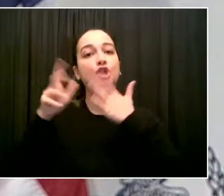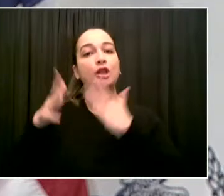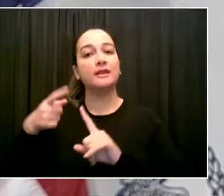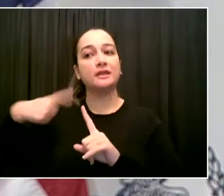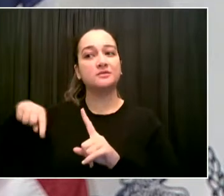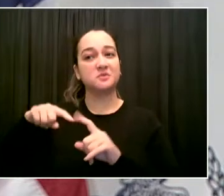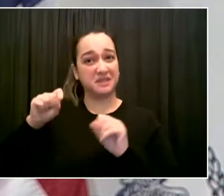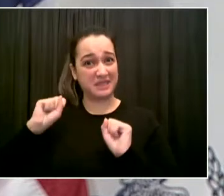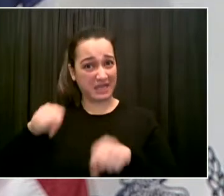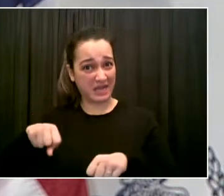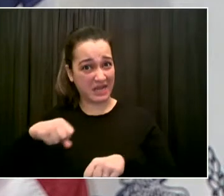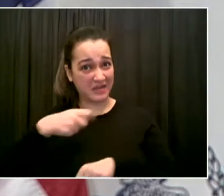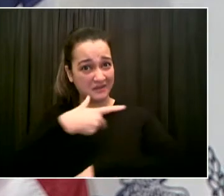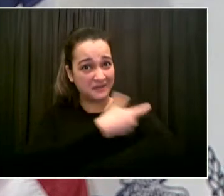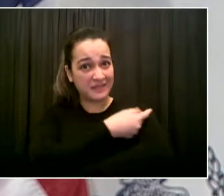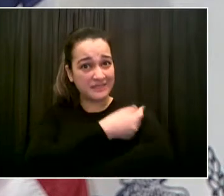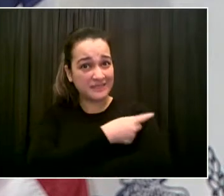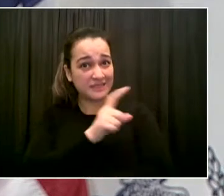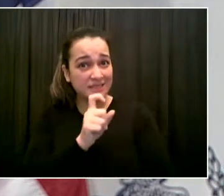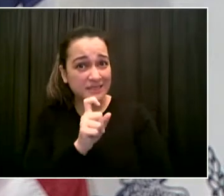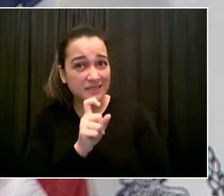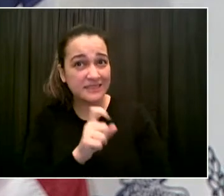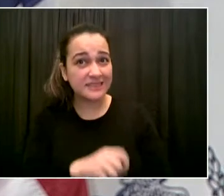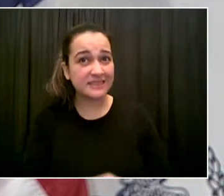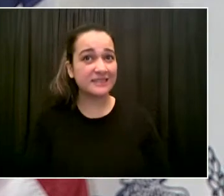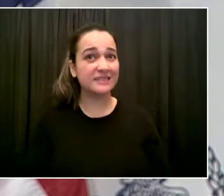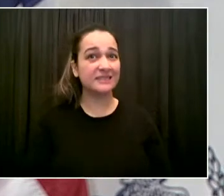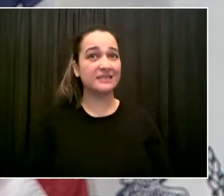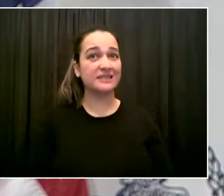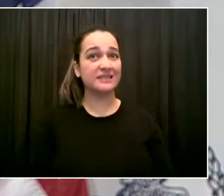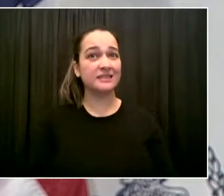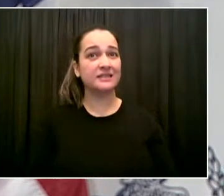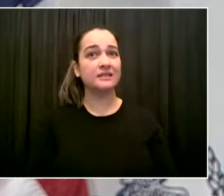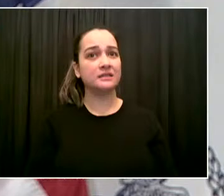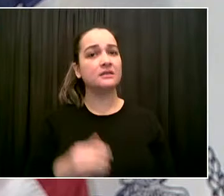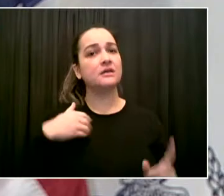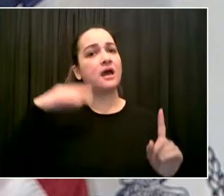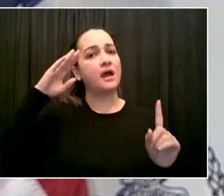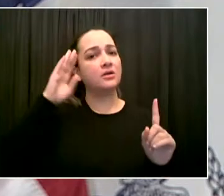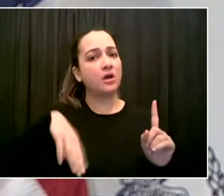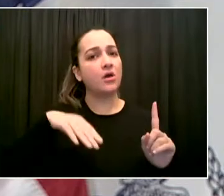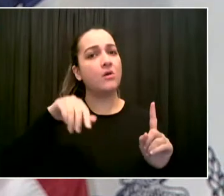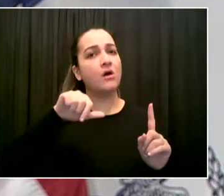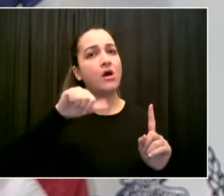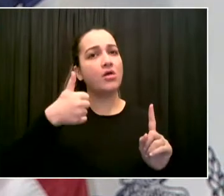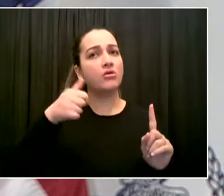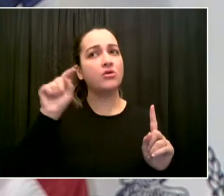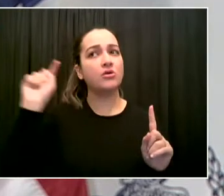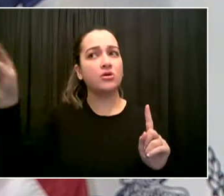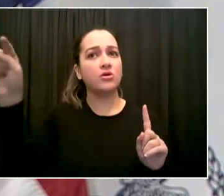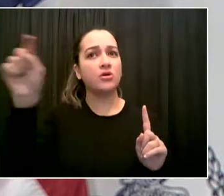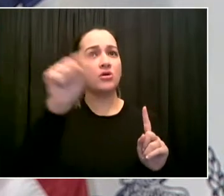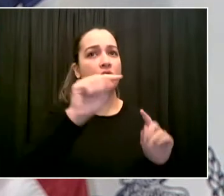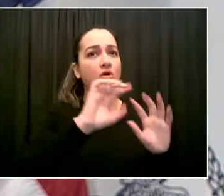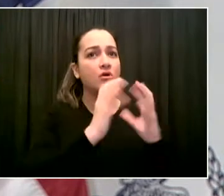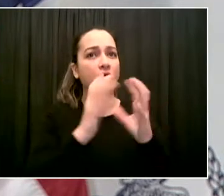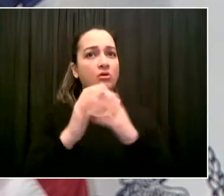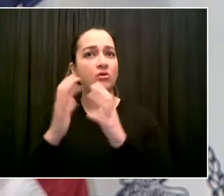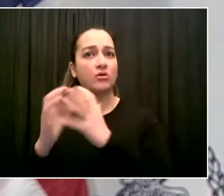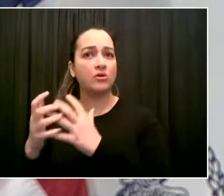CDC RECOMMENDED IN THESE DIFFERENT PHASES, HOUSING CONSTRUCTION,